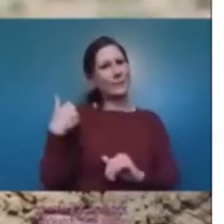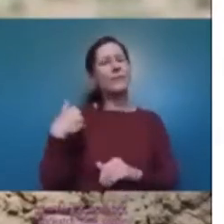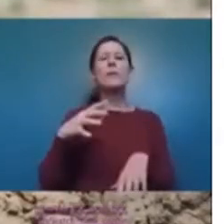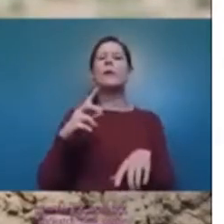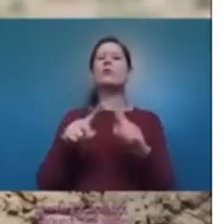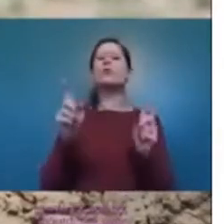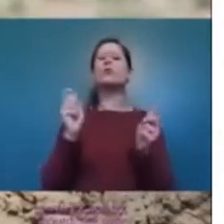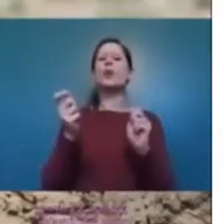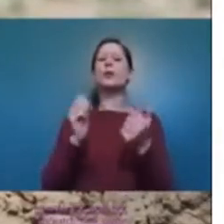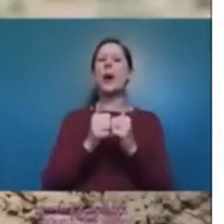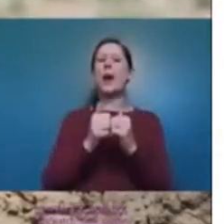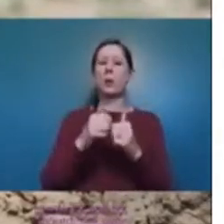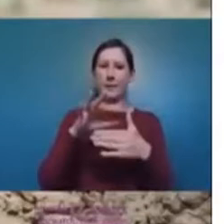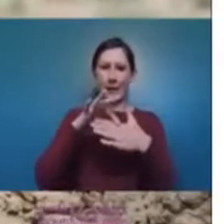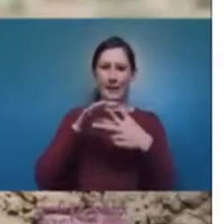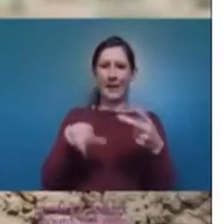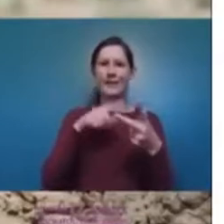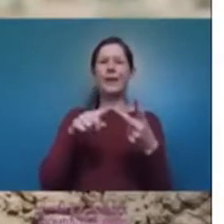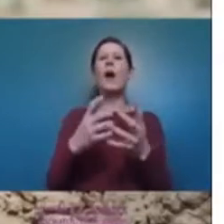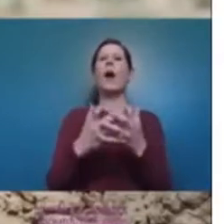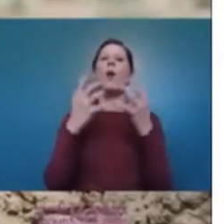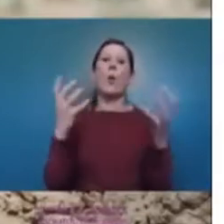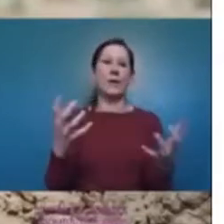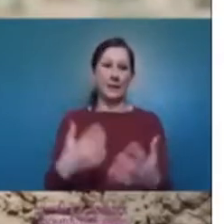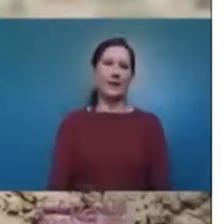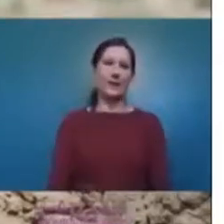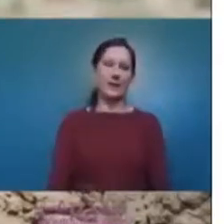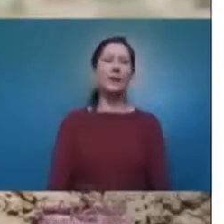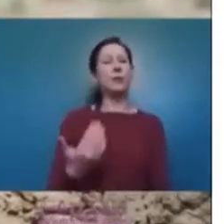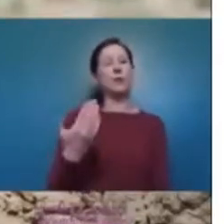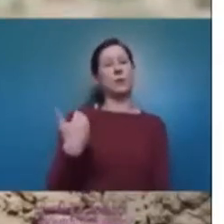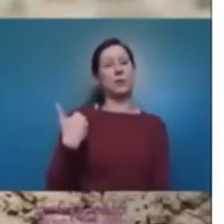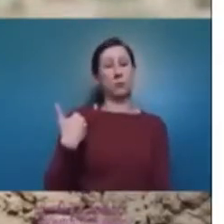difference is in content and in quantity. Previously for